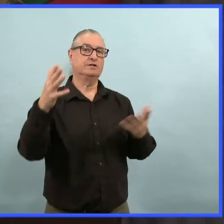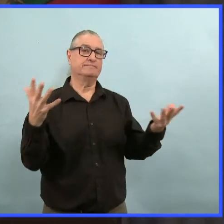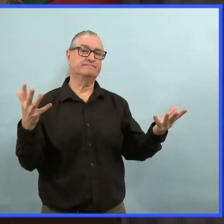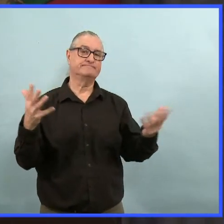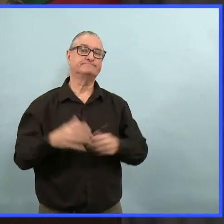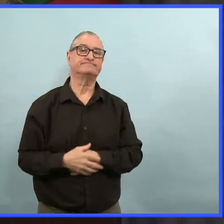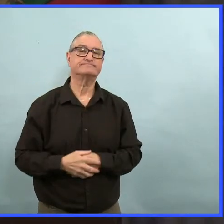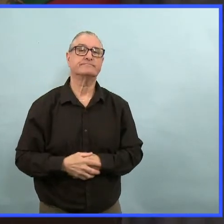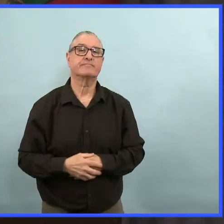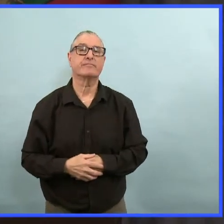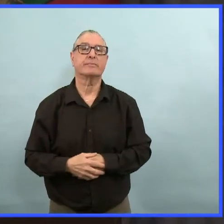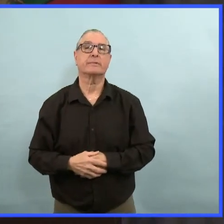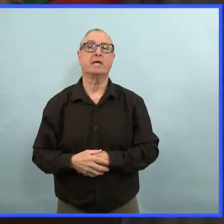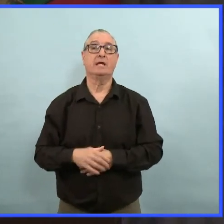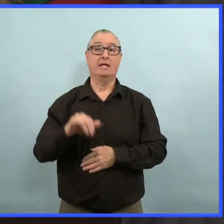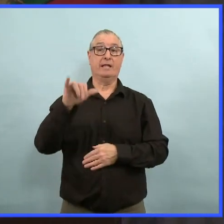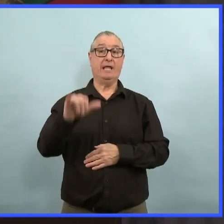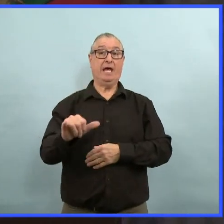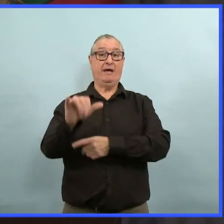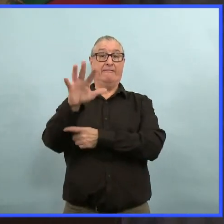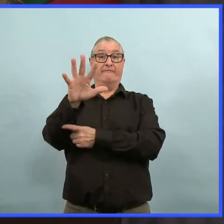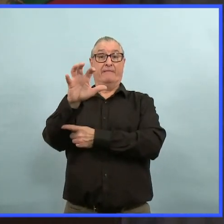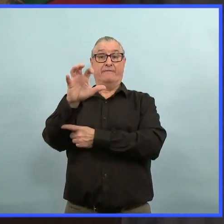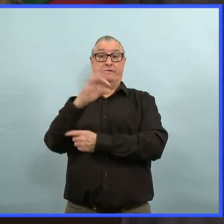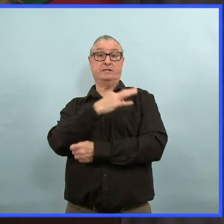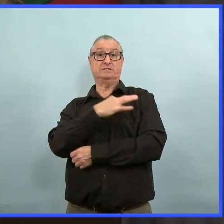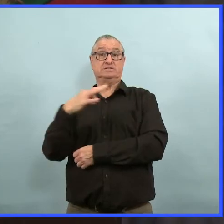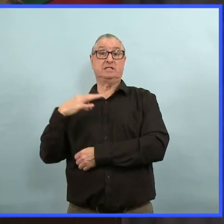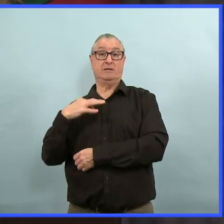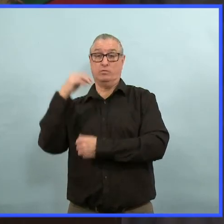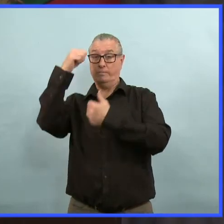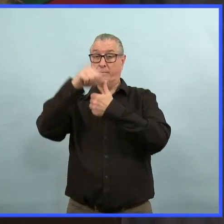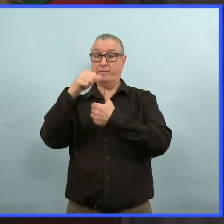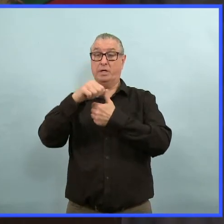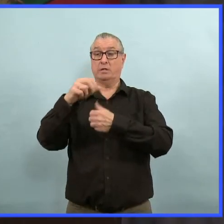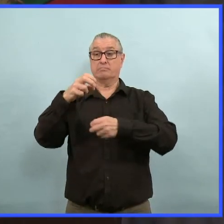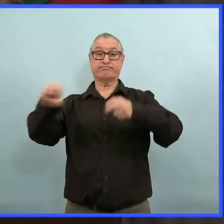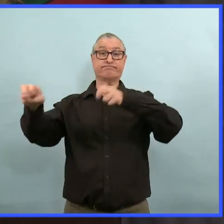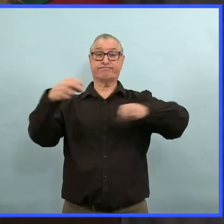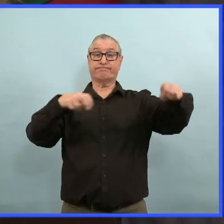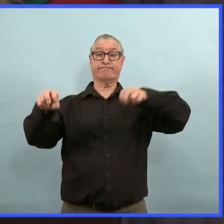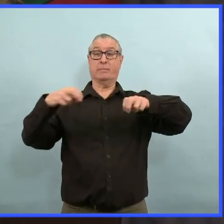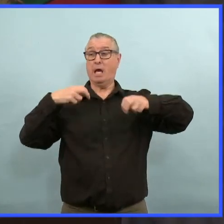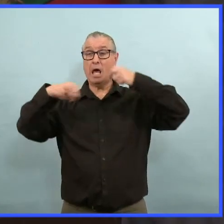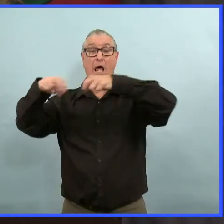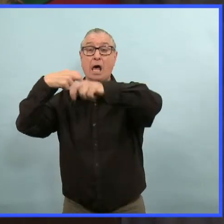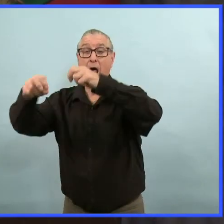500 individuals to return to their units and their clinical programs it will certainly help